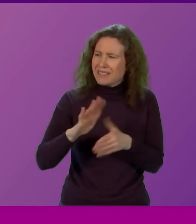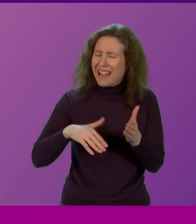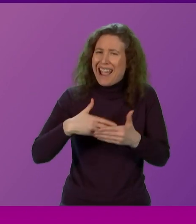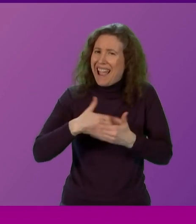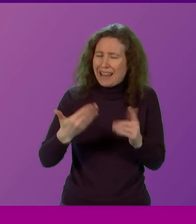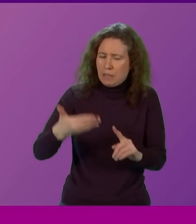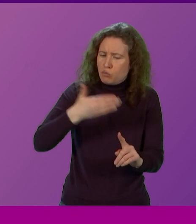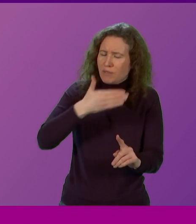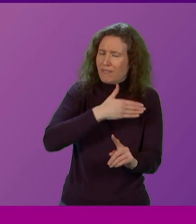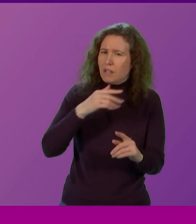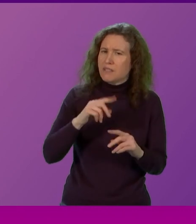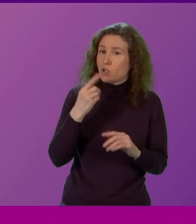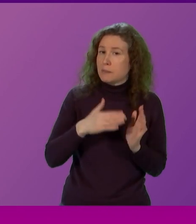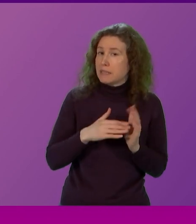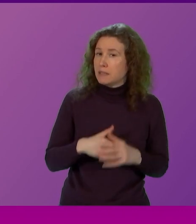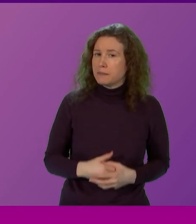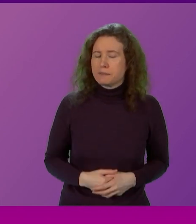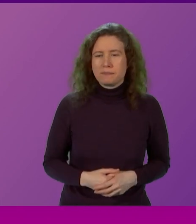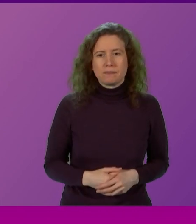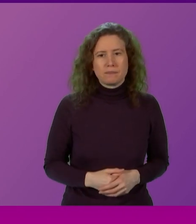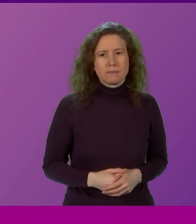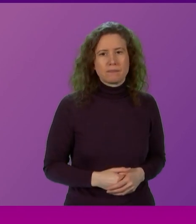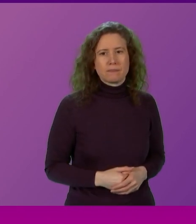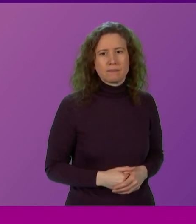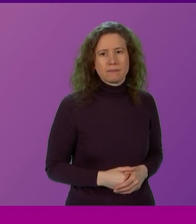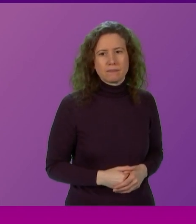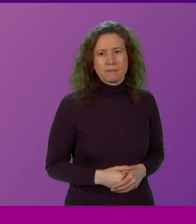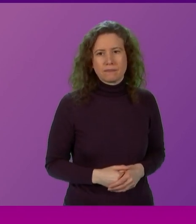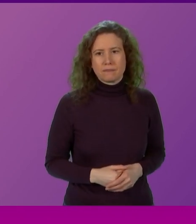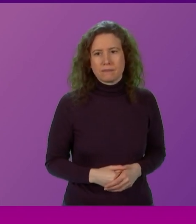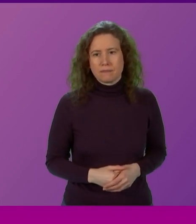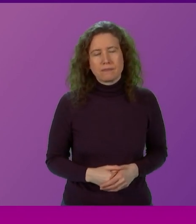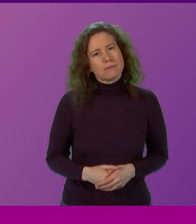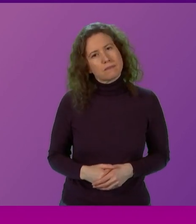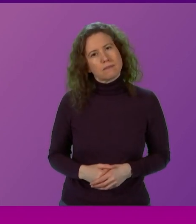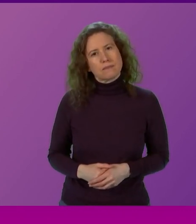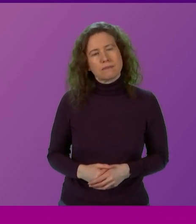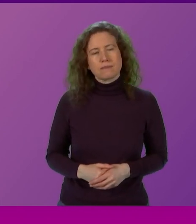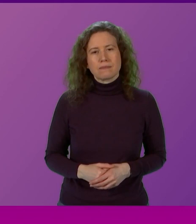her predecessors?